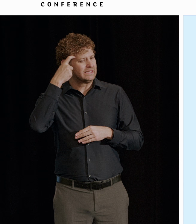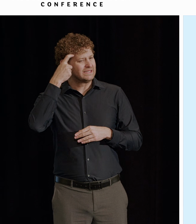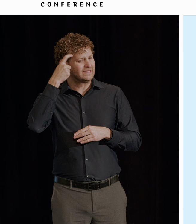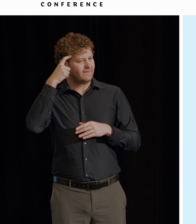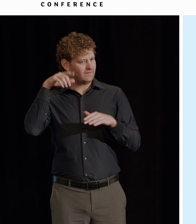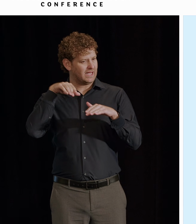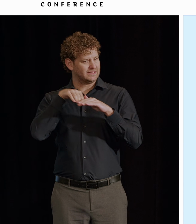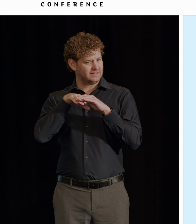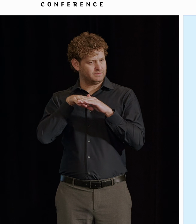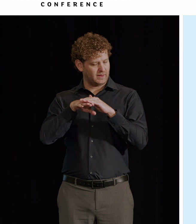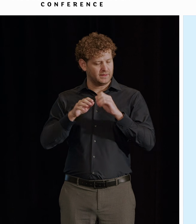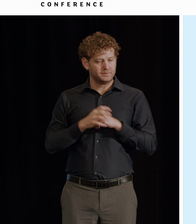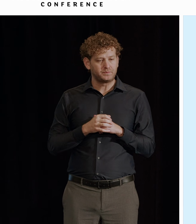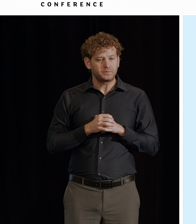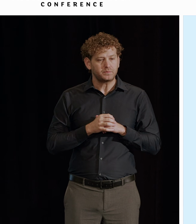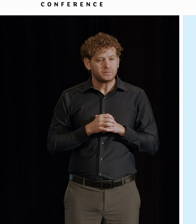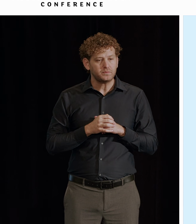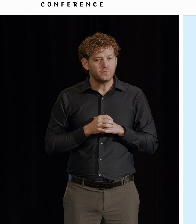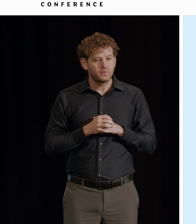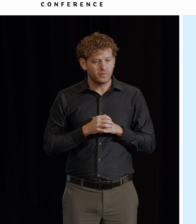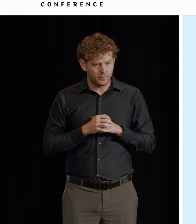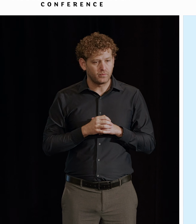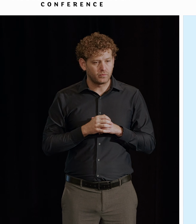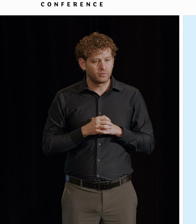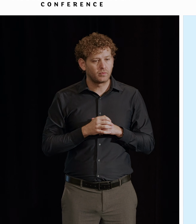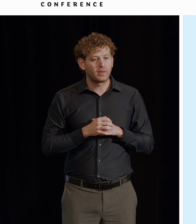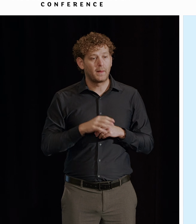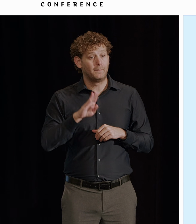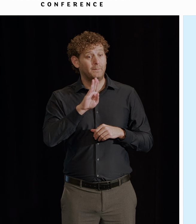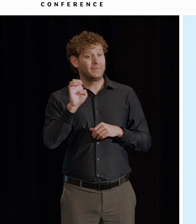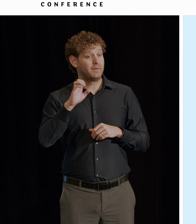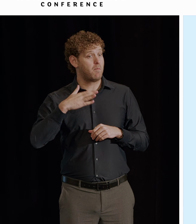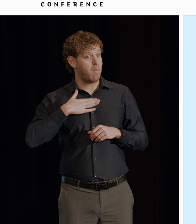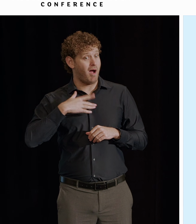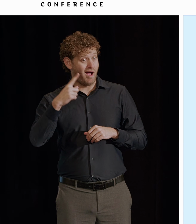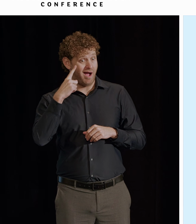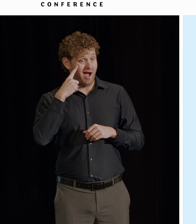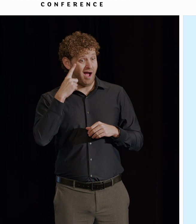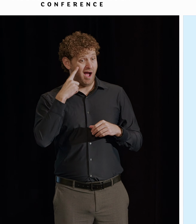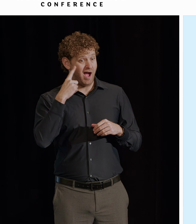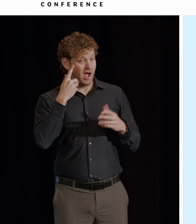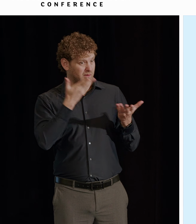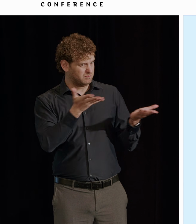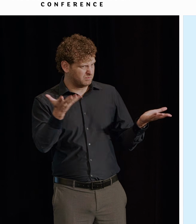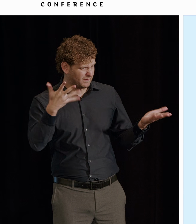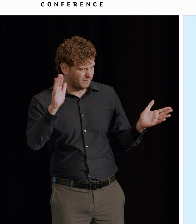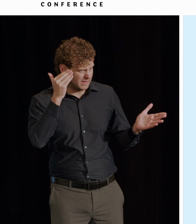So Be My Eyes, I think you guys are all familiar with them. They're one of the most important partnerships in our accessibility portfolio.